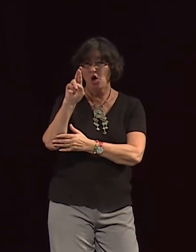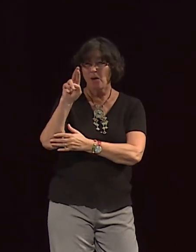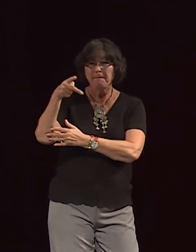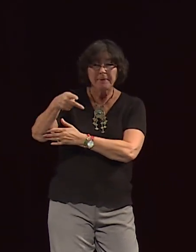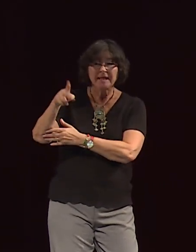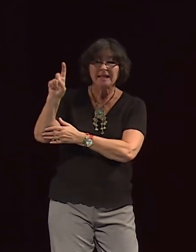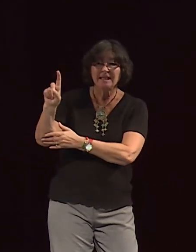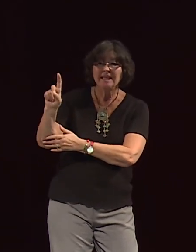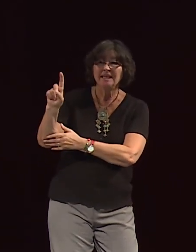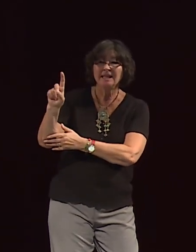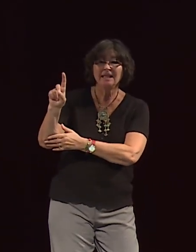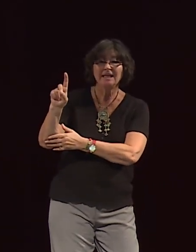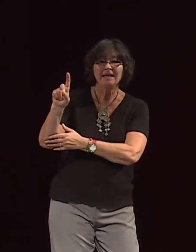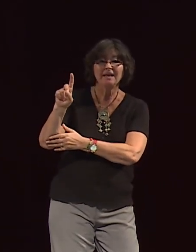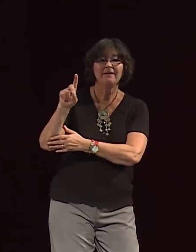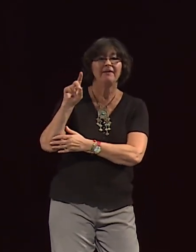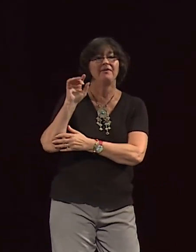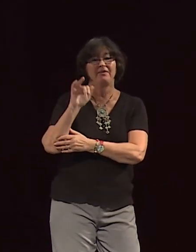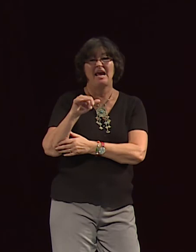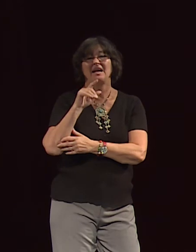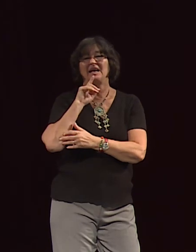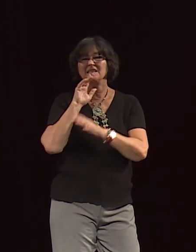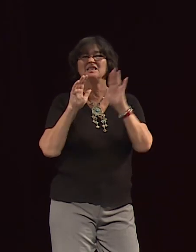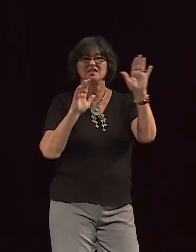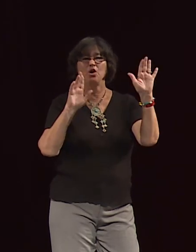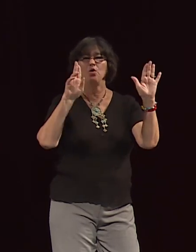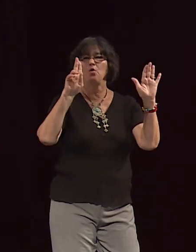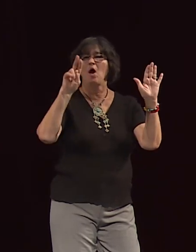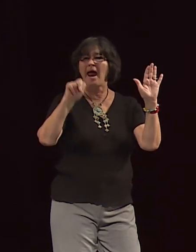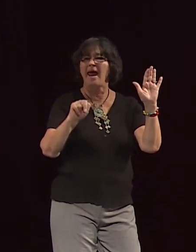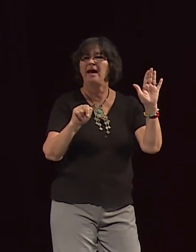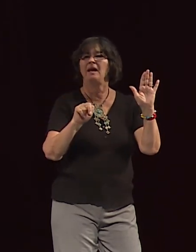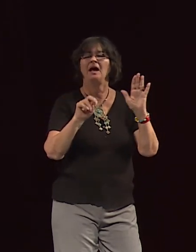and give these children access.